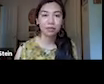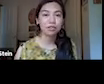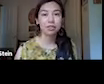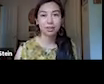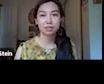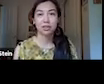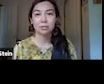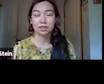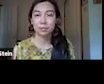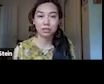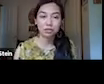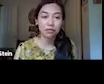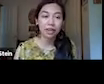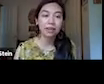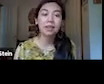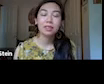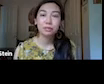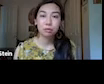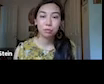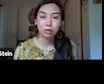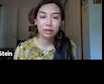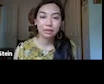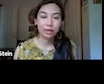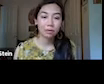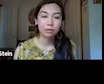the National Arts Participation Survey, the full report is online